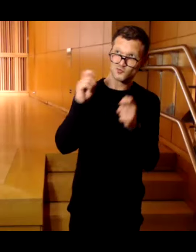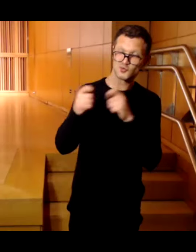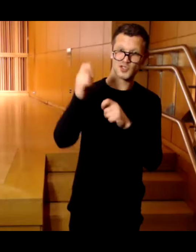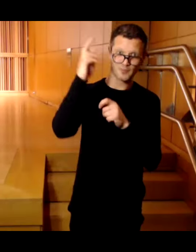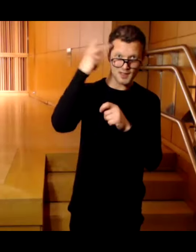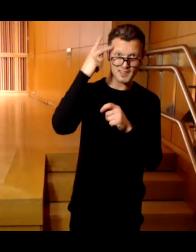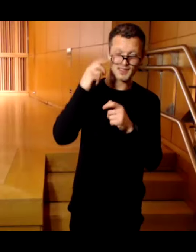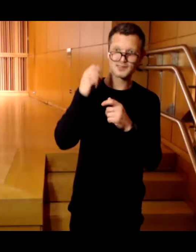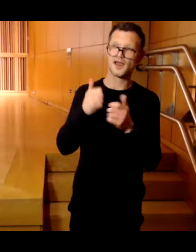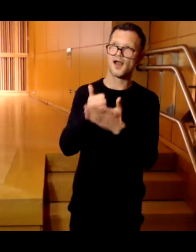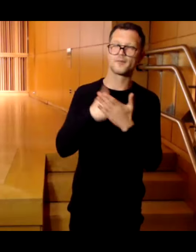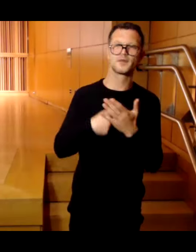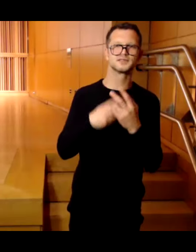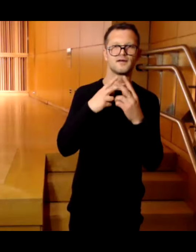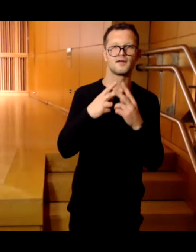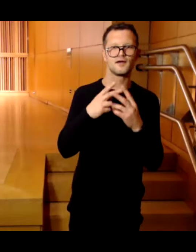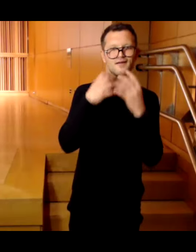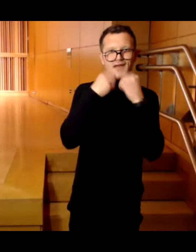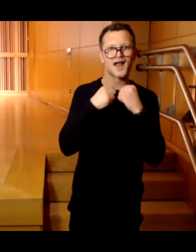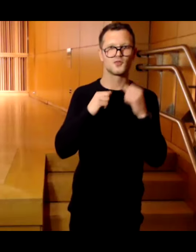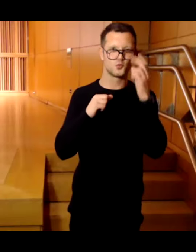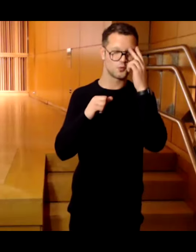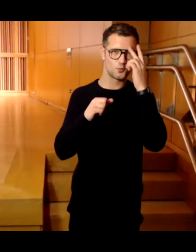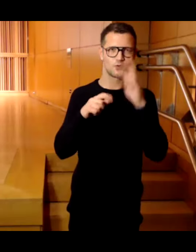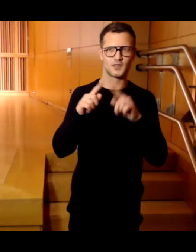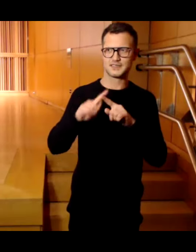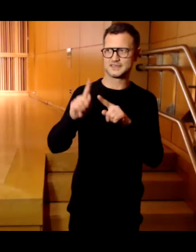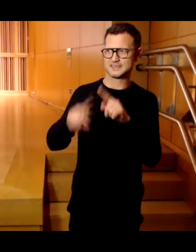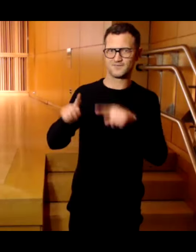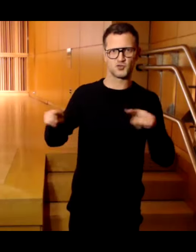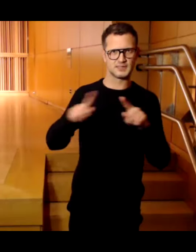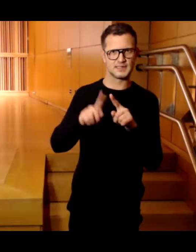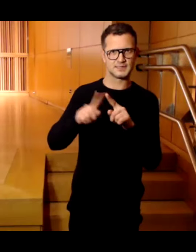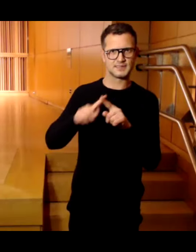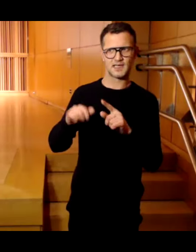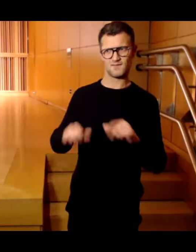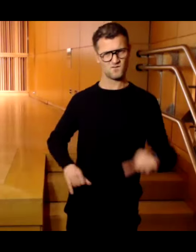our differences, indeed to flaunt them. While also guarding against the tribalism and cynicism.